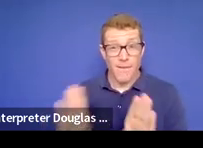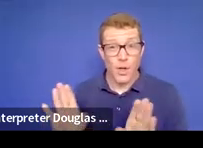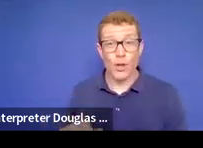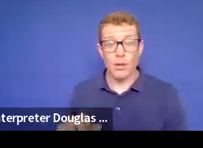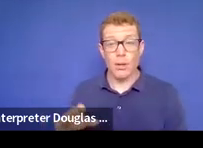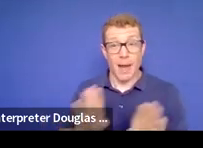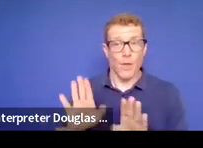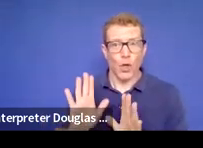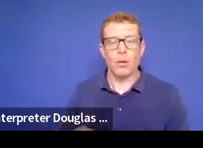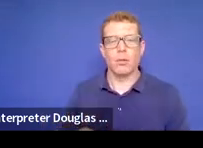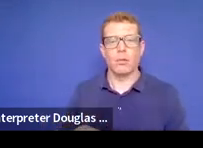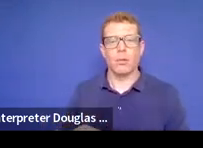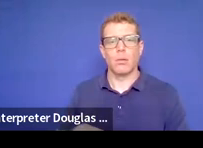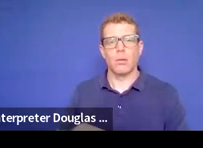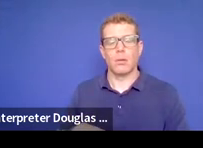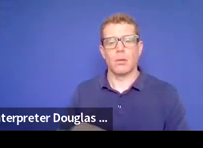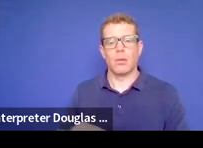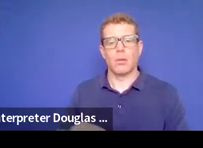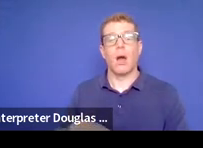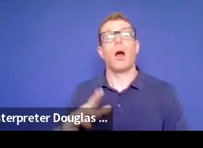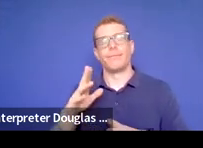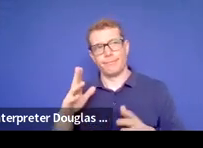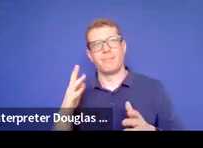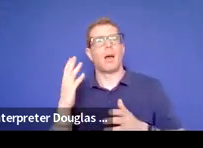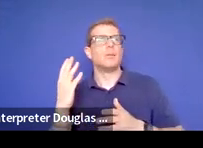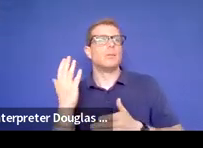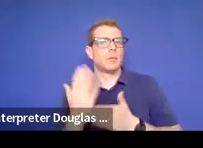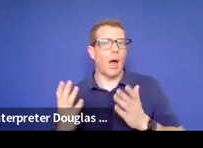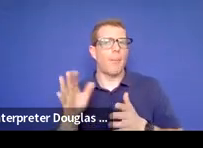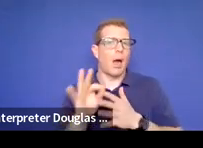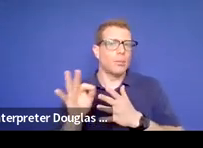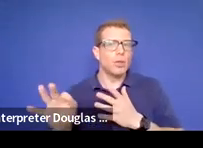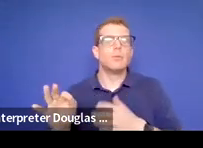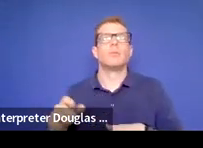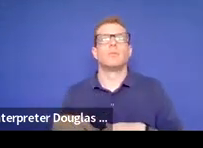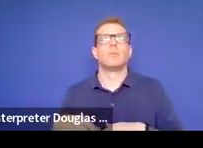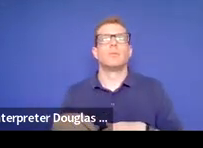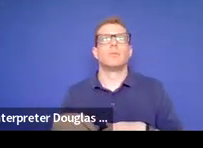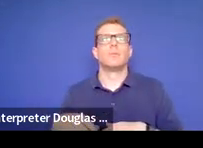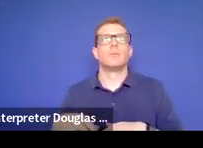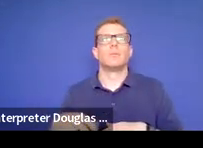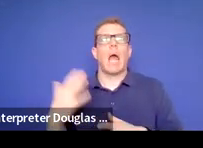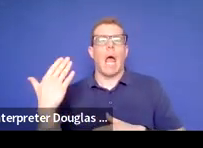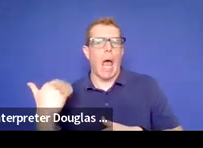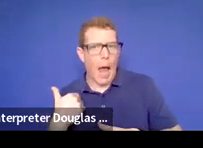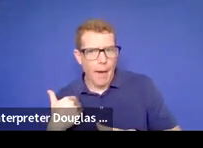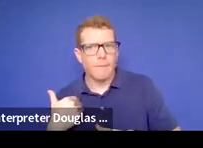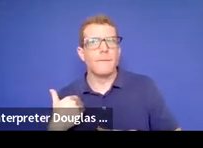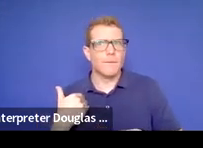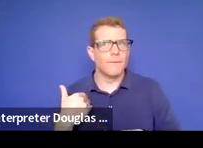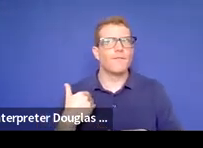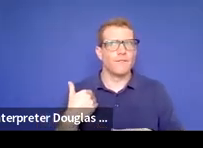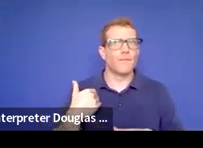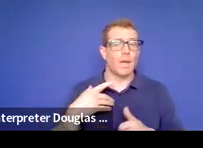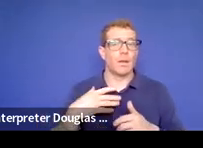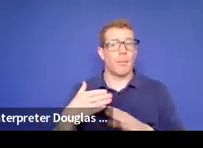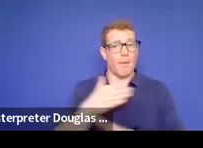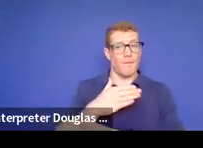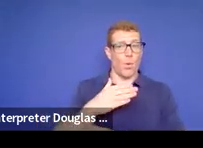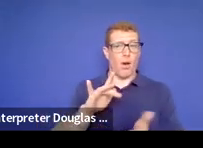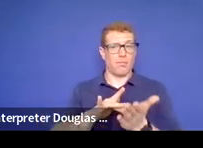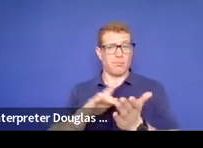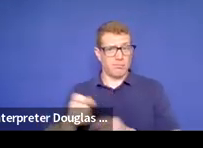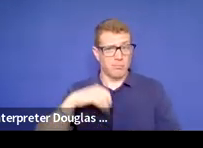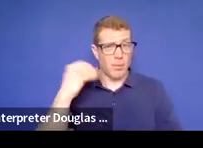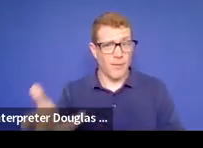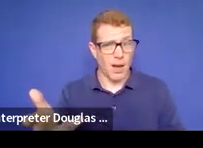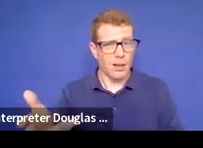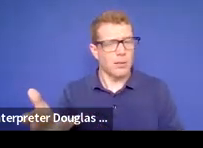We like to say, you know, we're gonna try a lot of other behavior modifications before we're gonna suggest getting some type of medication for them.